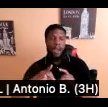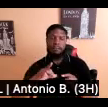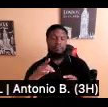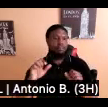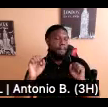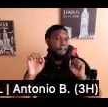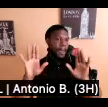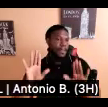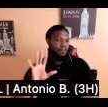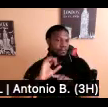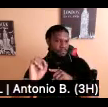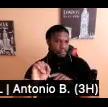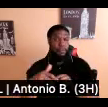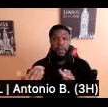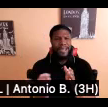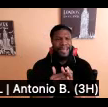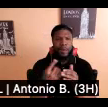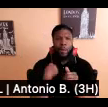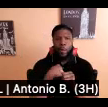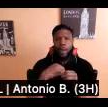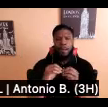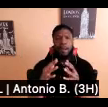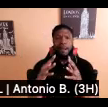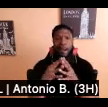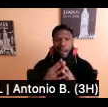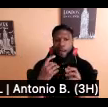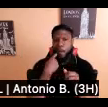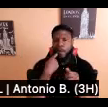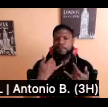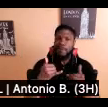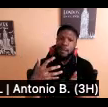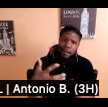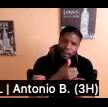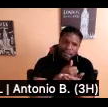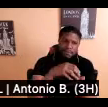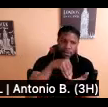for a short time. We're still gathering a lot of feedback from students, but this is a sample.